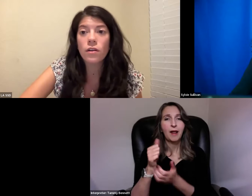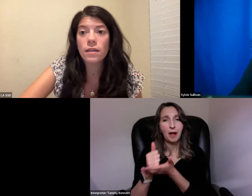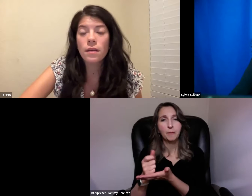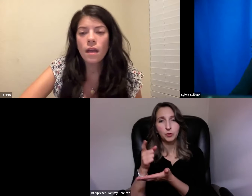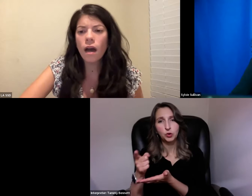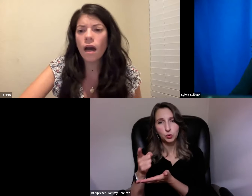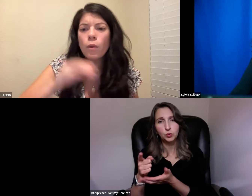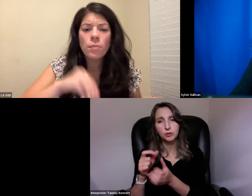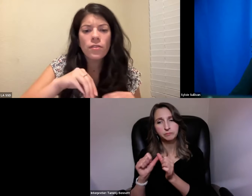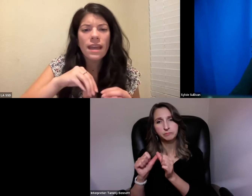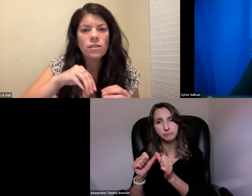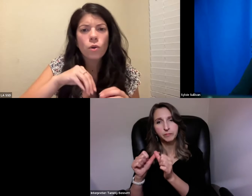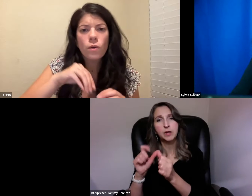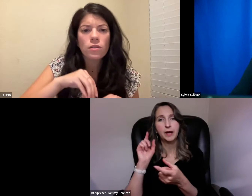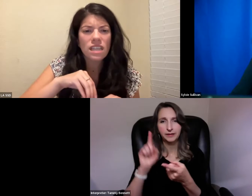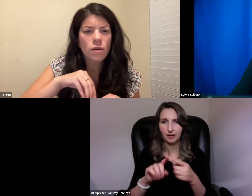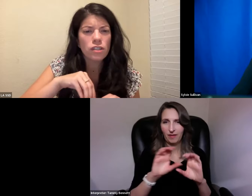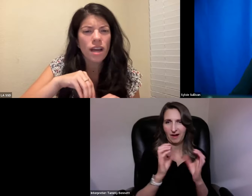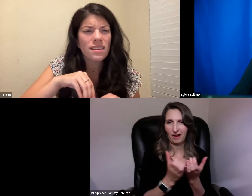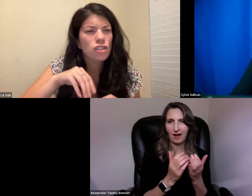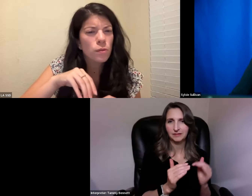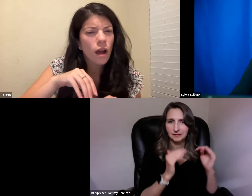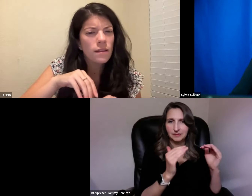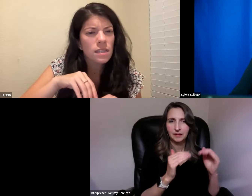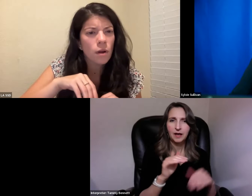class gets back started. I will share the ASL coordinator's email in the chat.